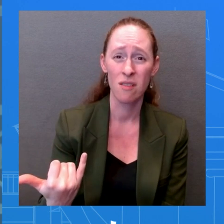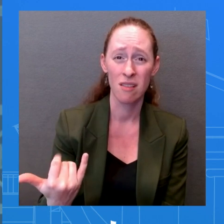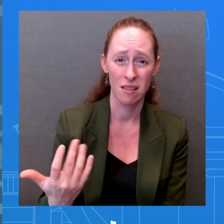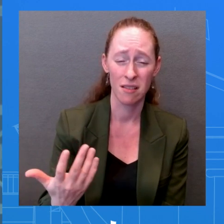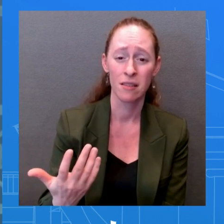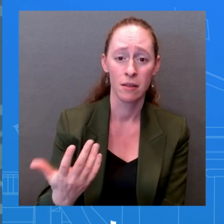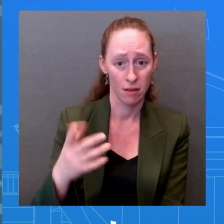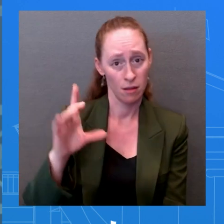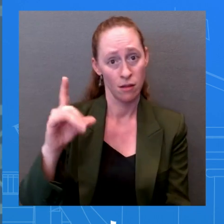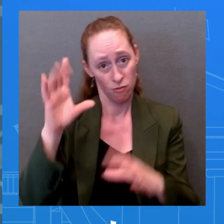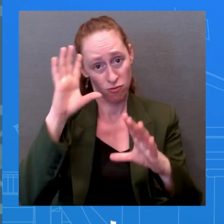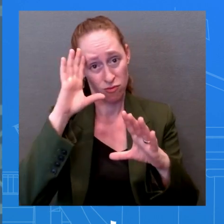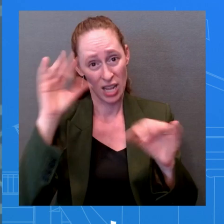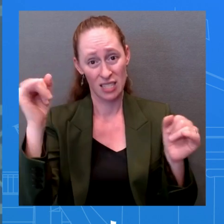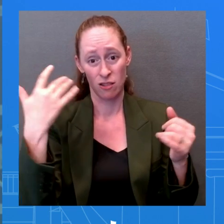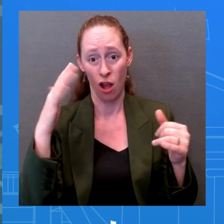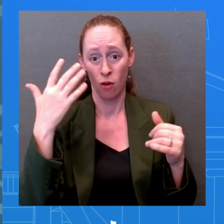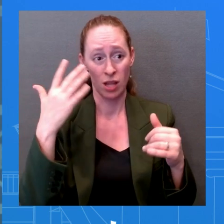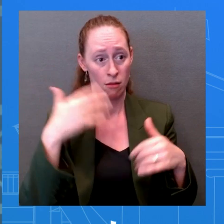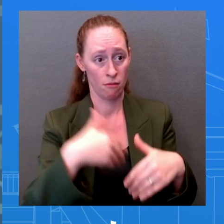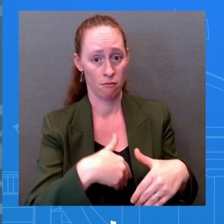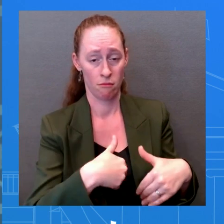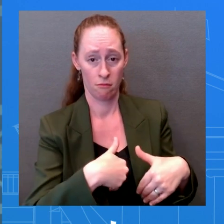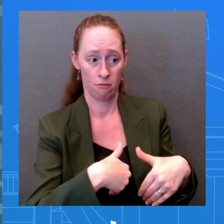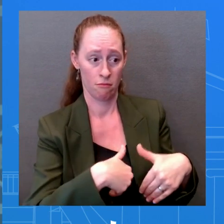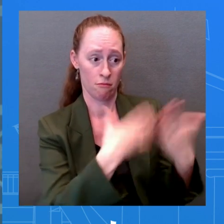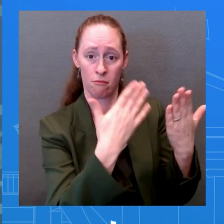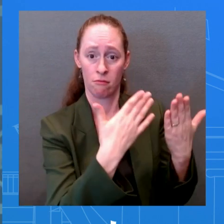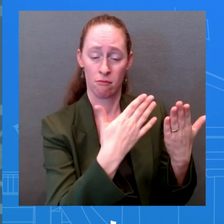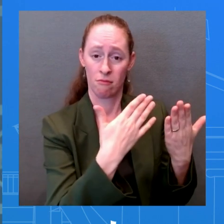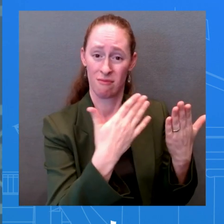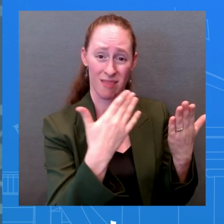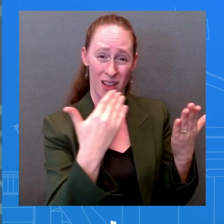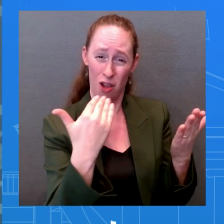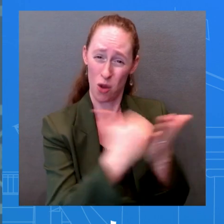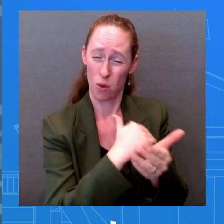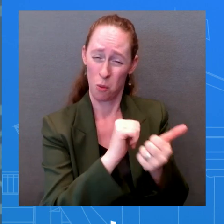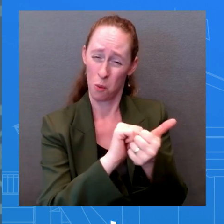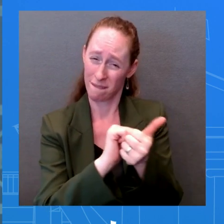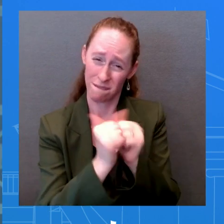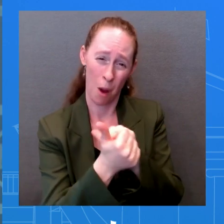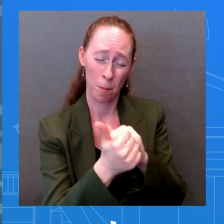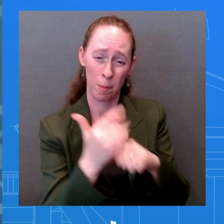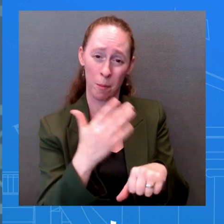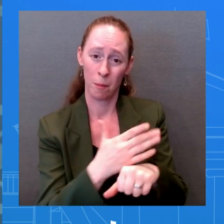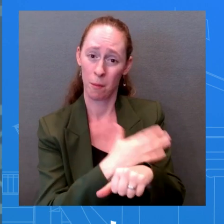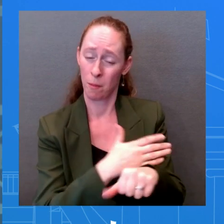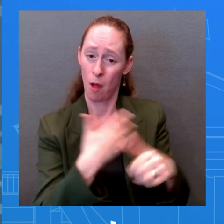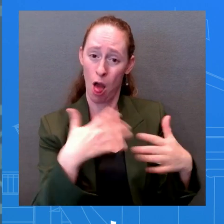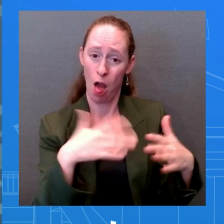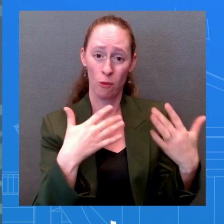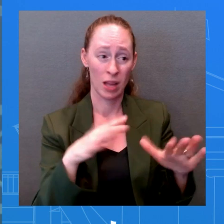reform package on his first day in office, and he continues to call on Congress, as you just heard me say, to get --